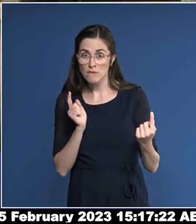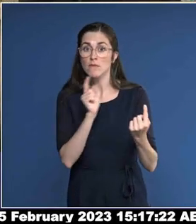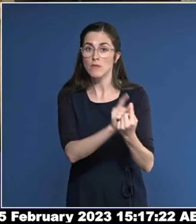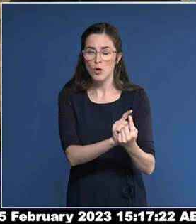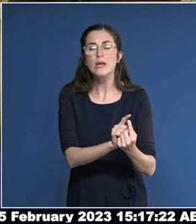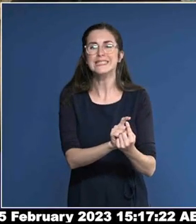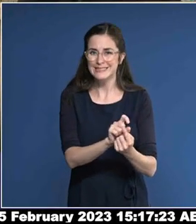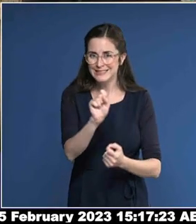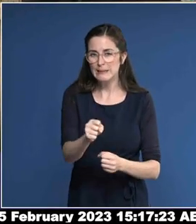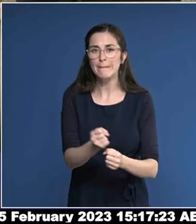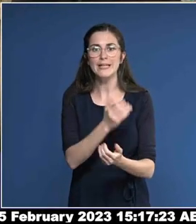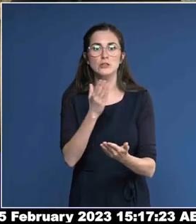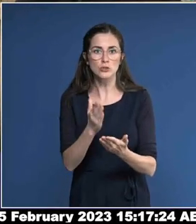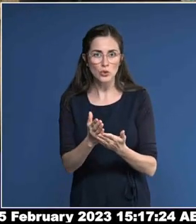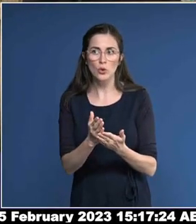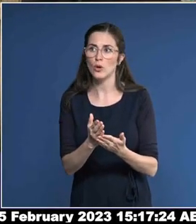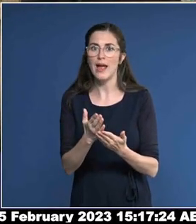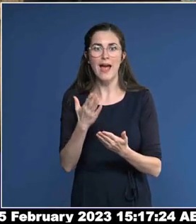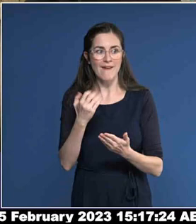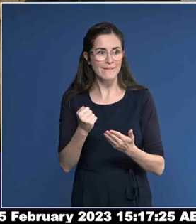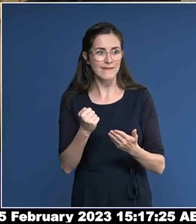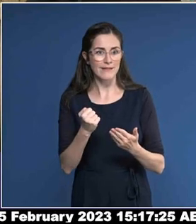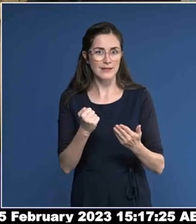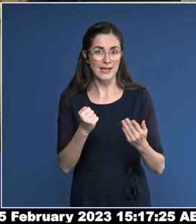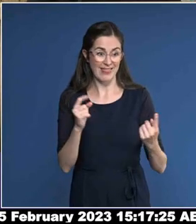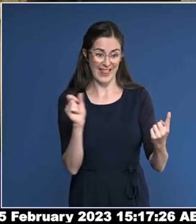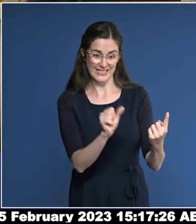with that person independently of just that individual support worker.